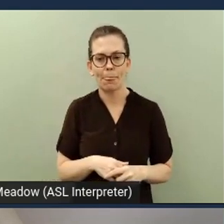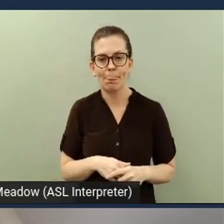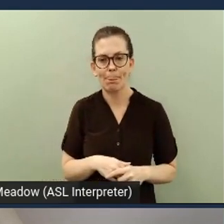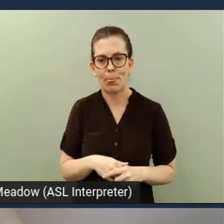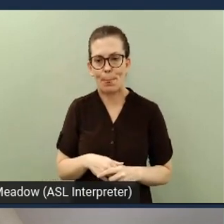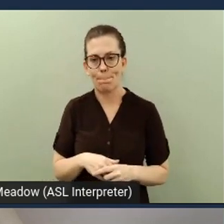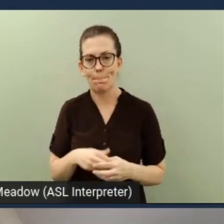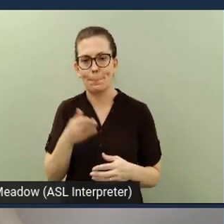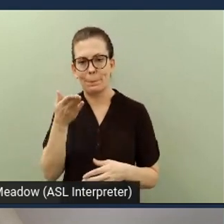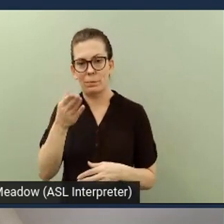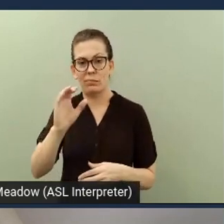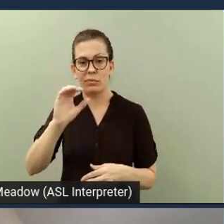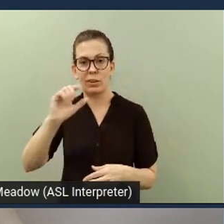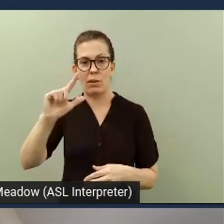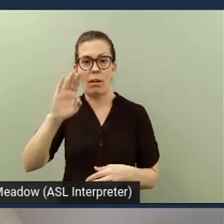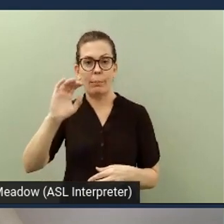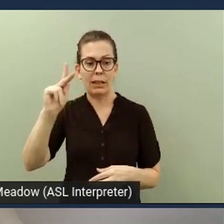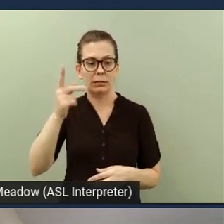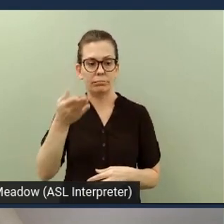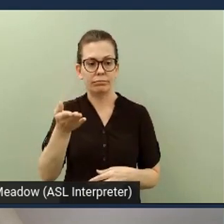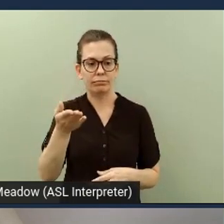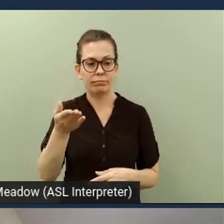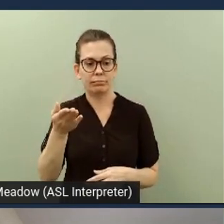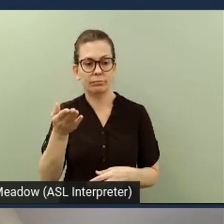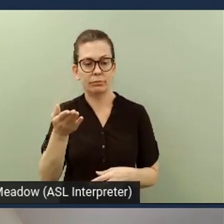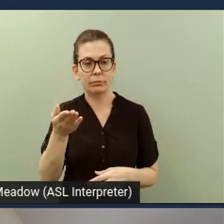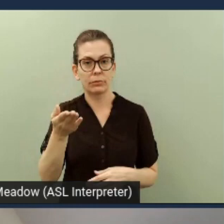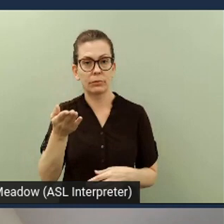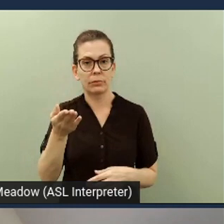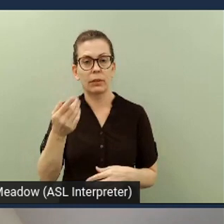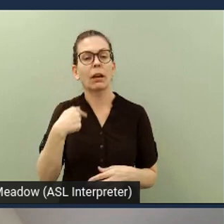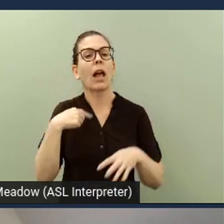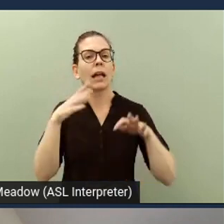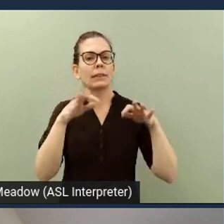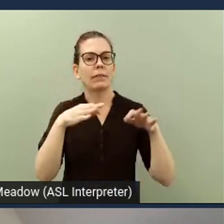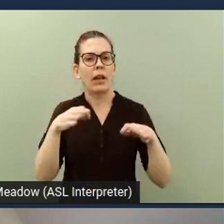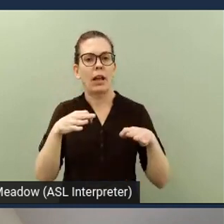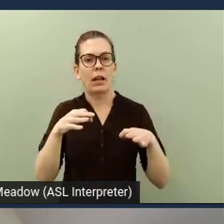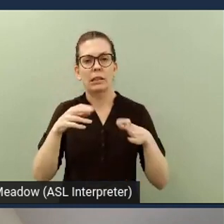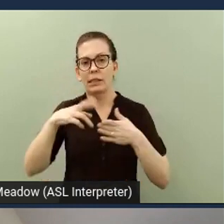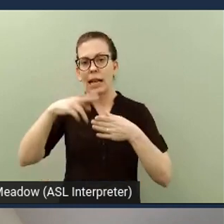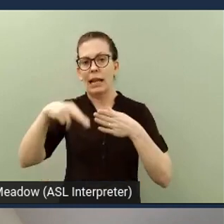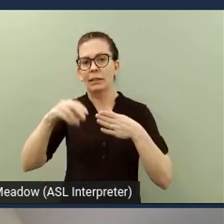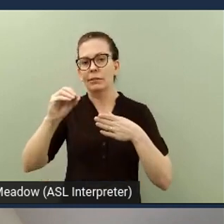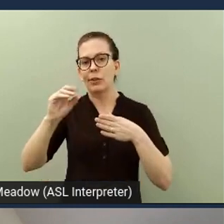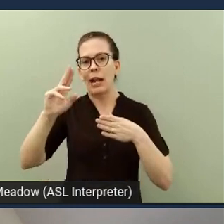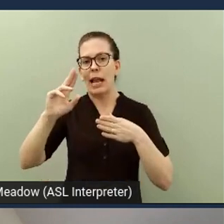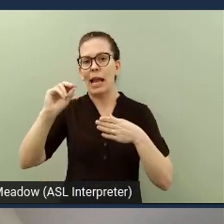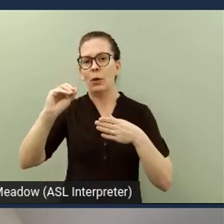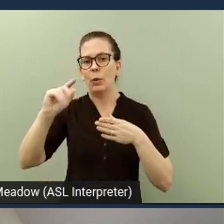this is a callback step, where I define any outputs that the callback needs to provide.